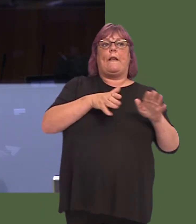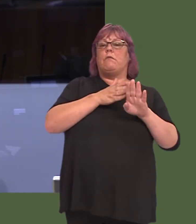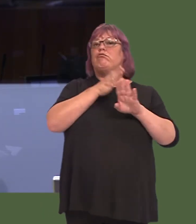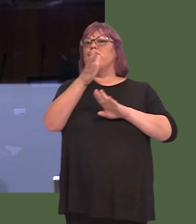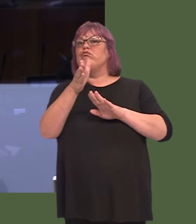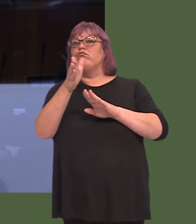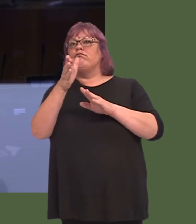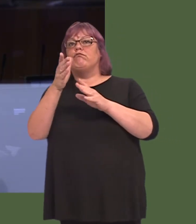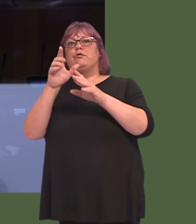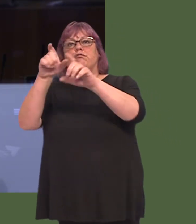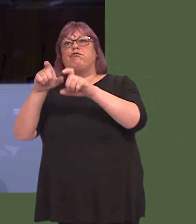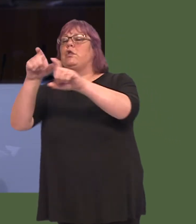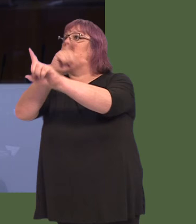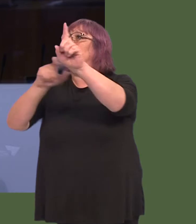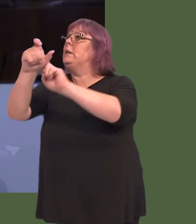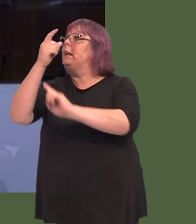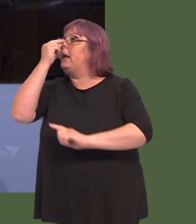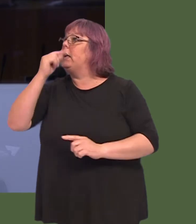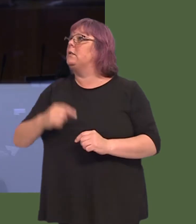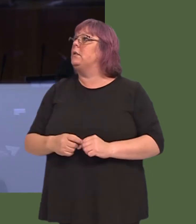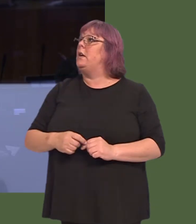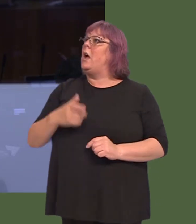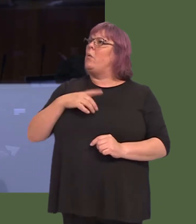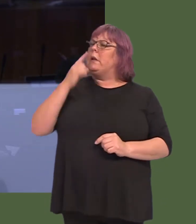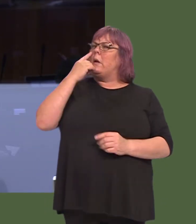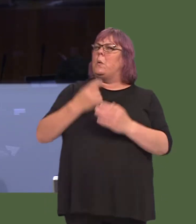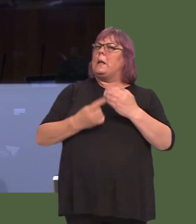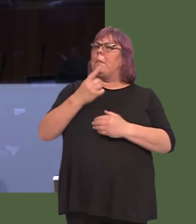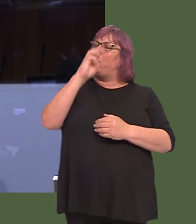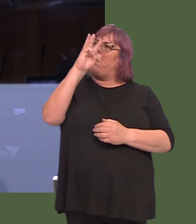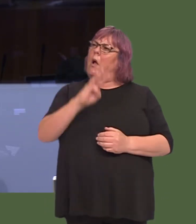is doing to support organisations like Careers Wales, so that ex-offenders, whilst they are